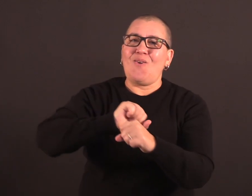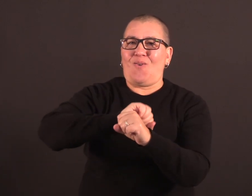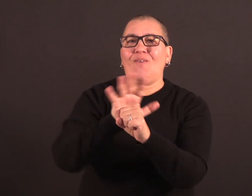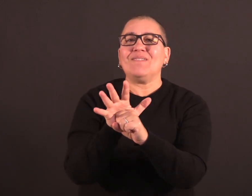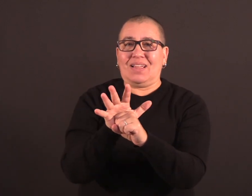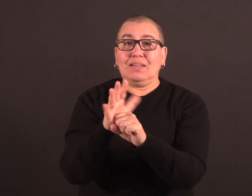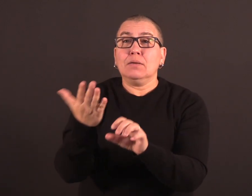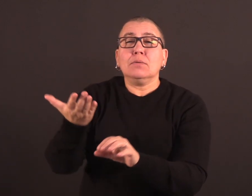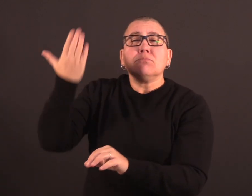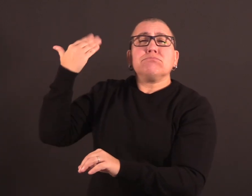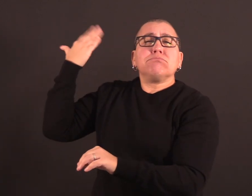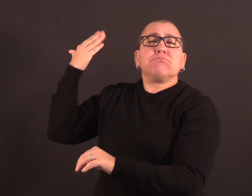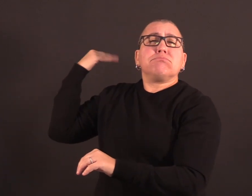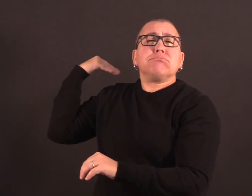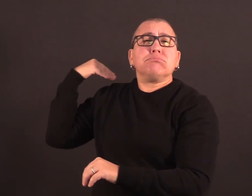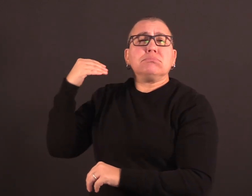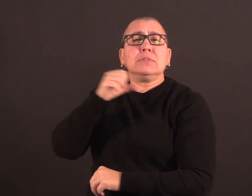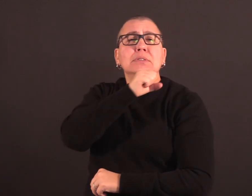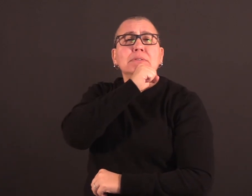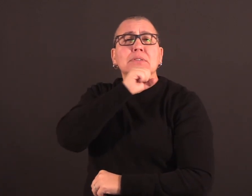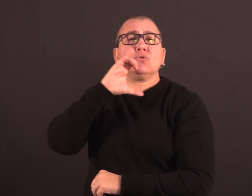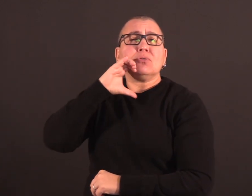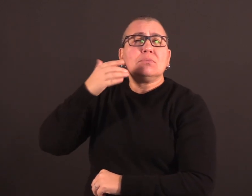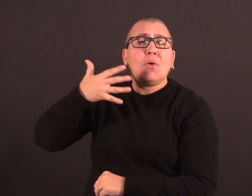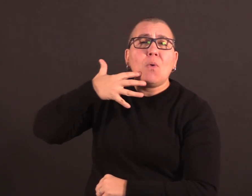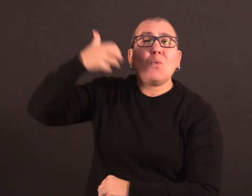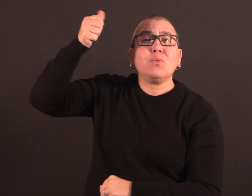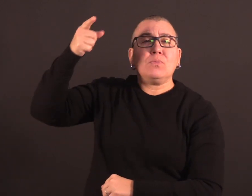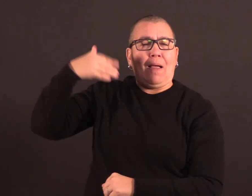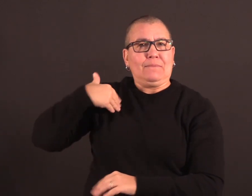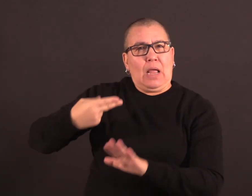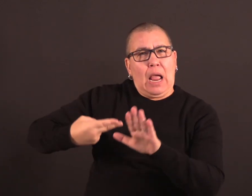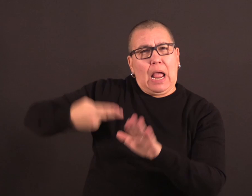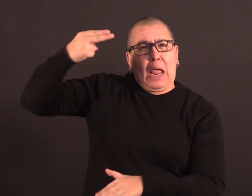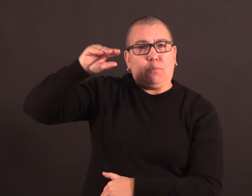to COVID-19 throughout the pandemic, that is particularly the case now.